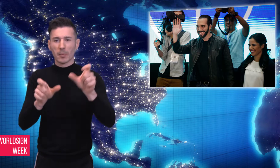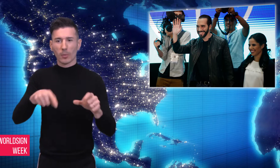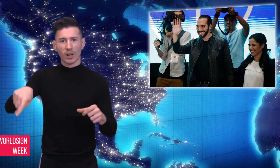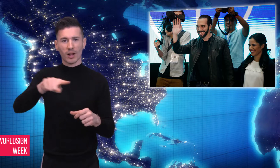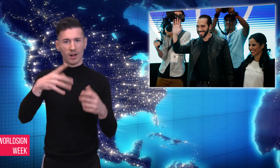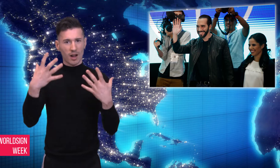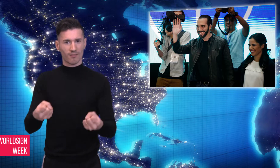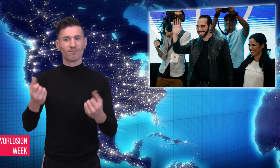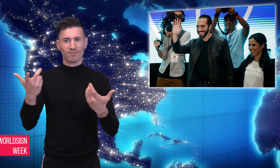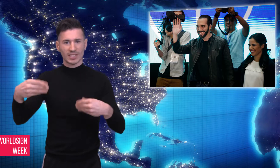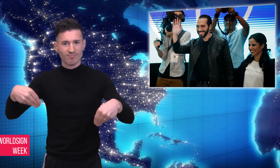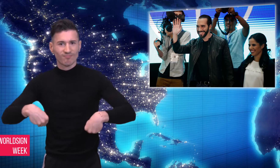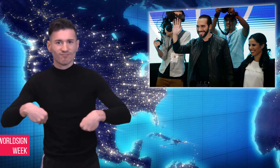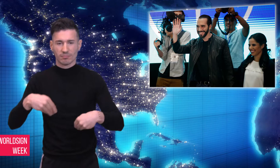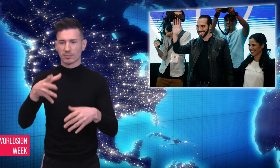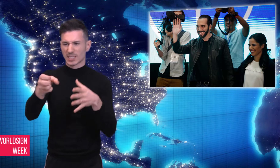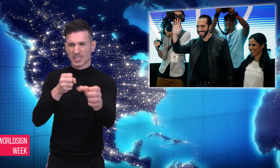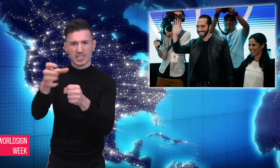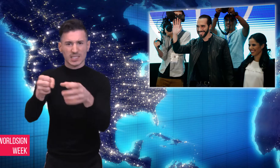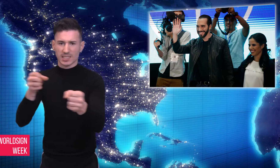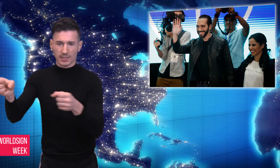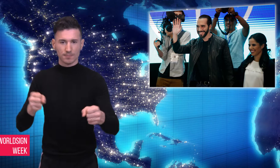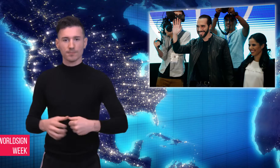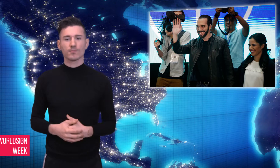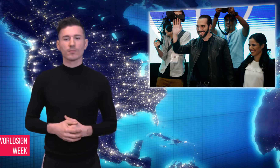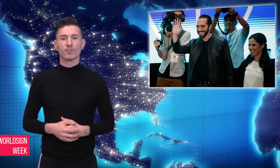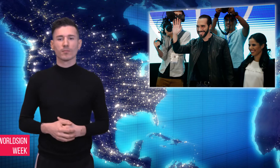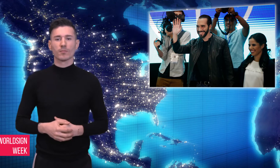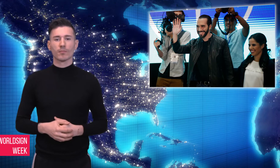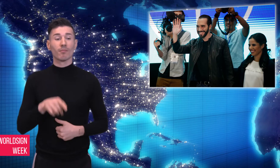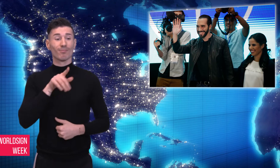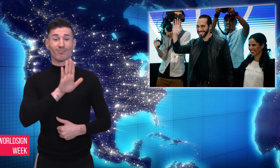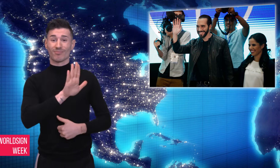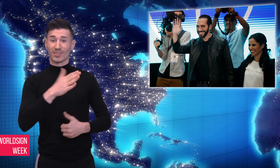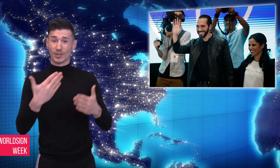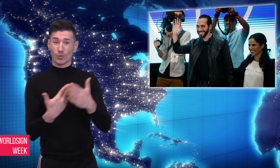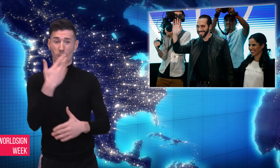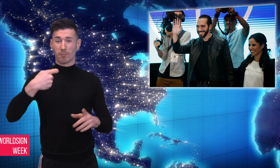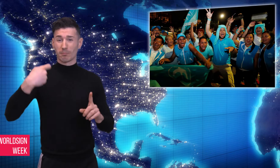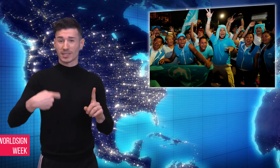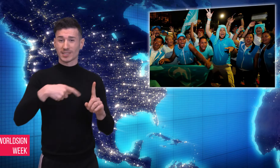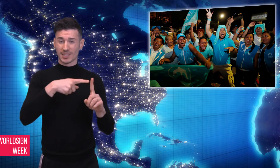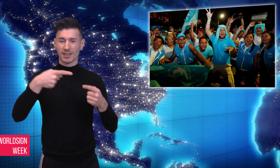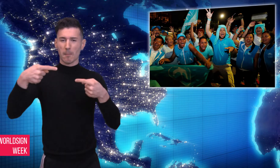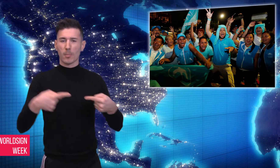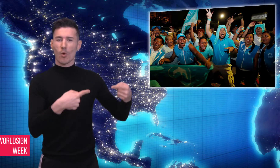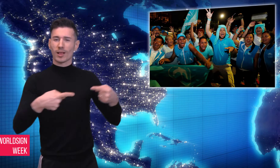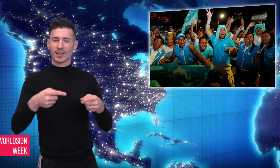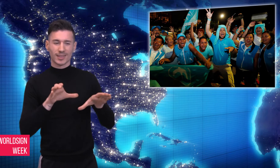that supported anti-corruption in the government, and promised